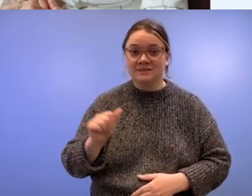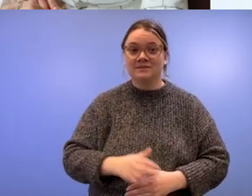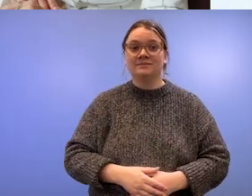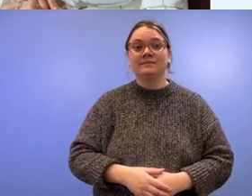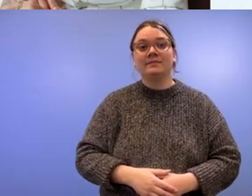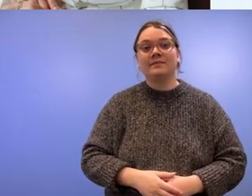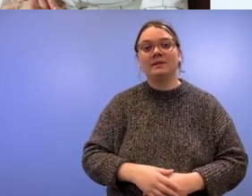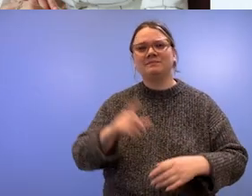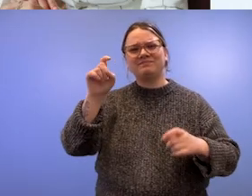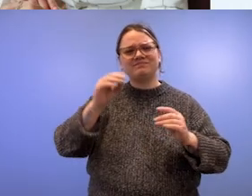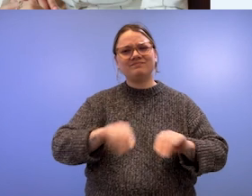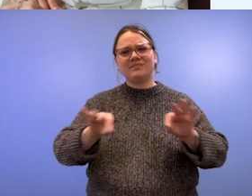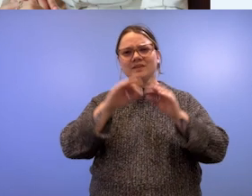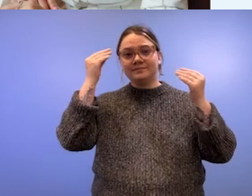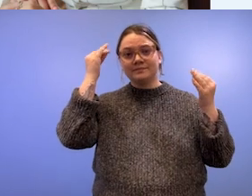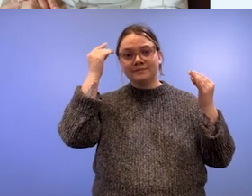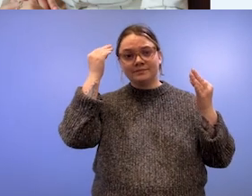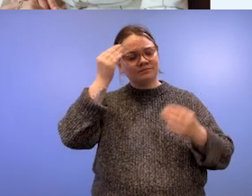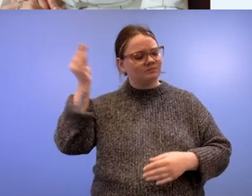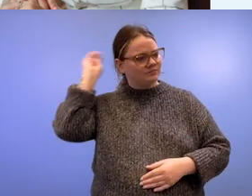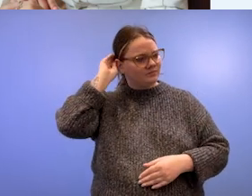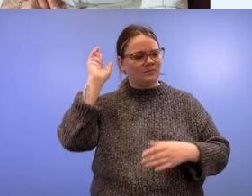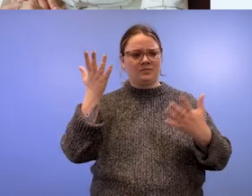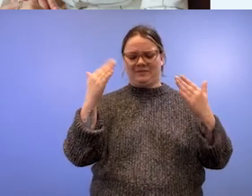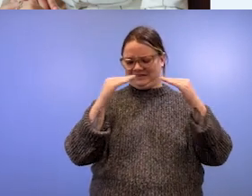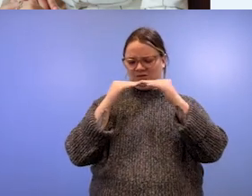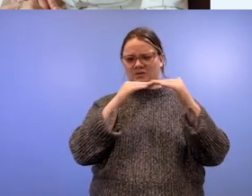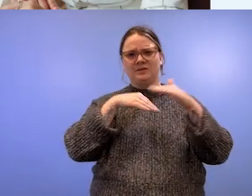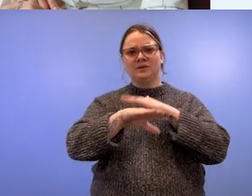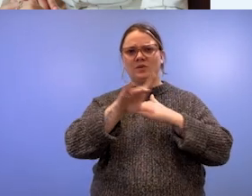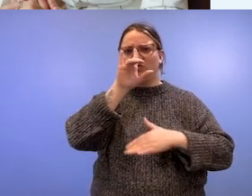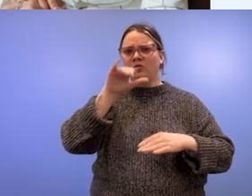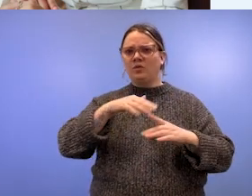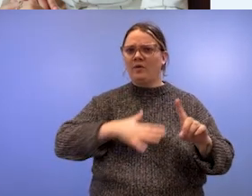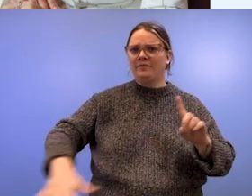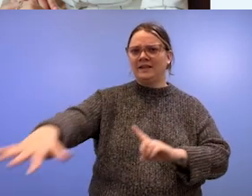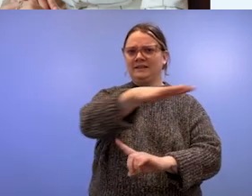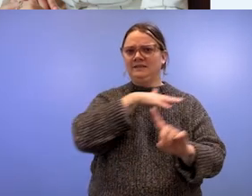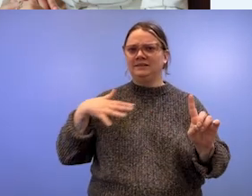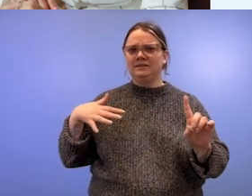keep this in mind when we consider what equitable Equitable Access looks like in our environments.